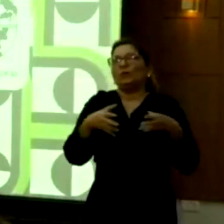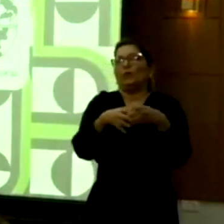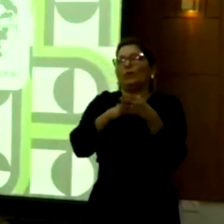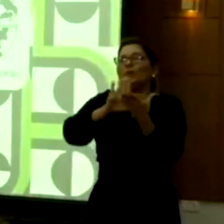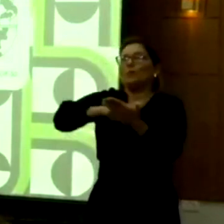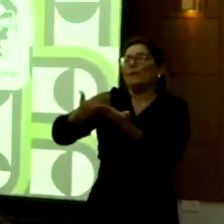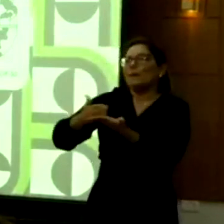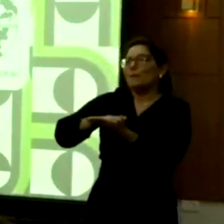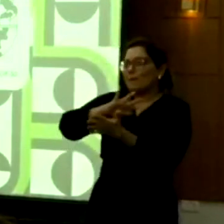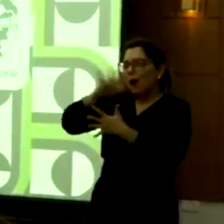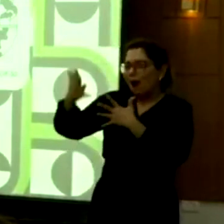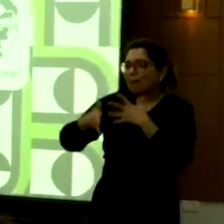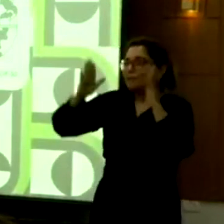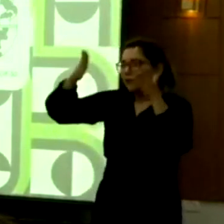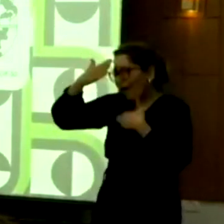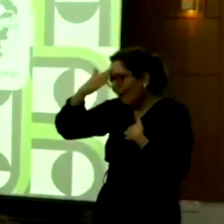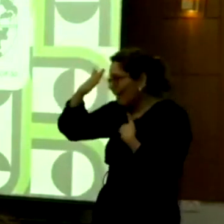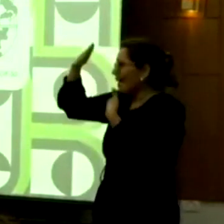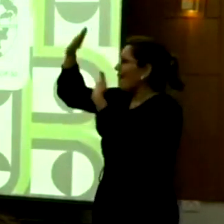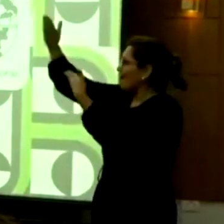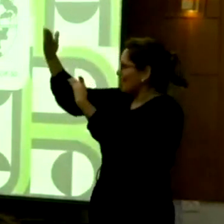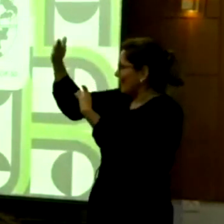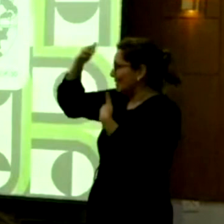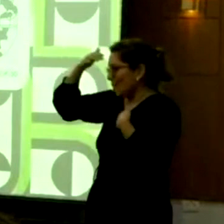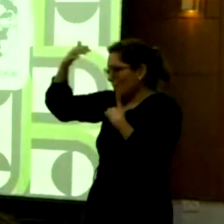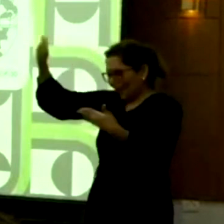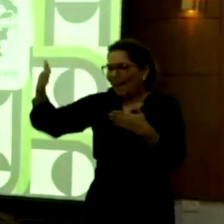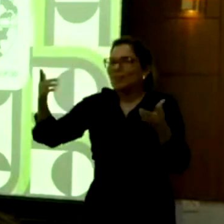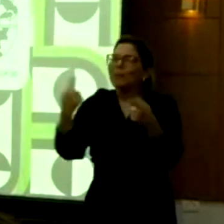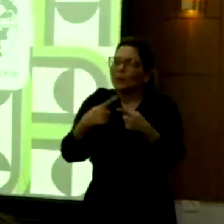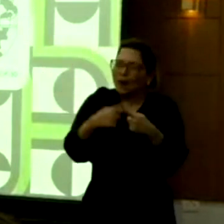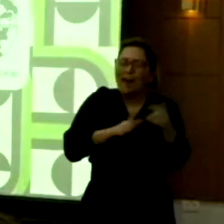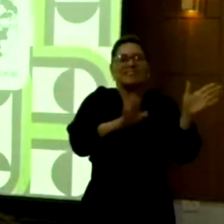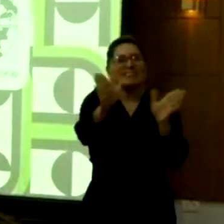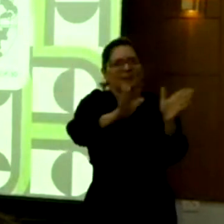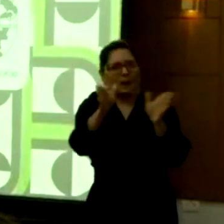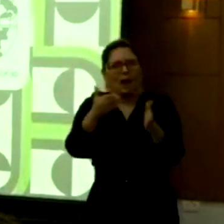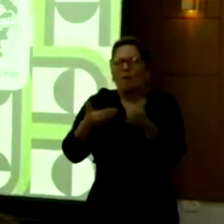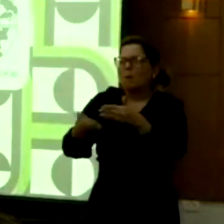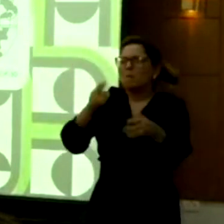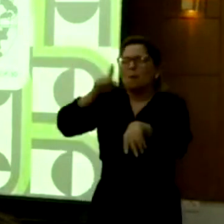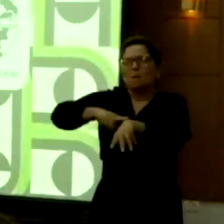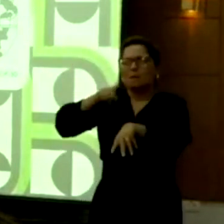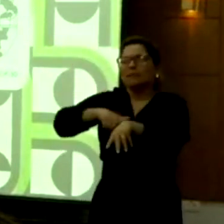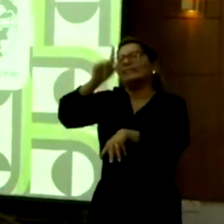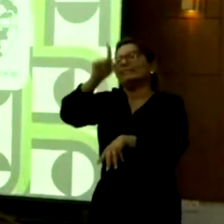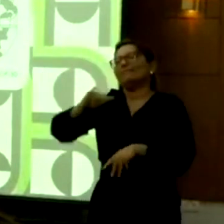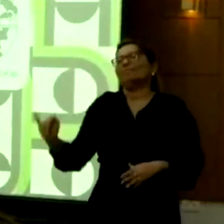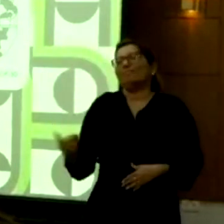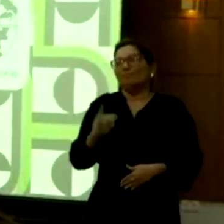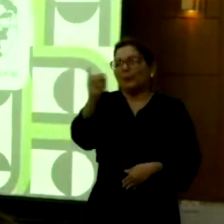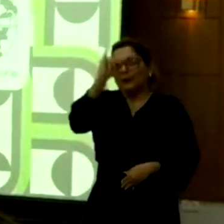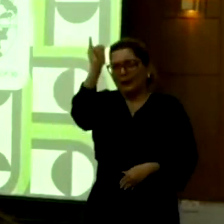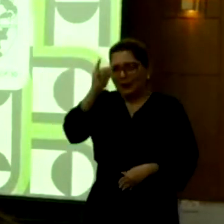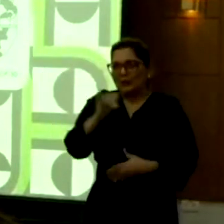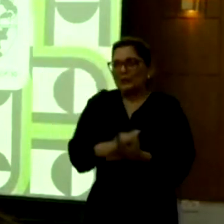who we are very grateful to you in advance because accessibility in any situation is essential . They asked to give a message